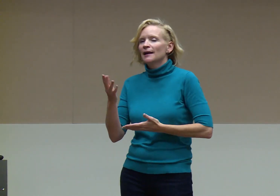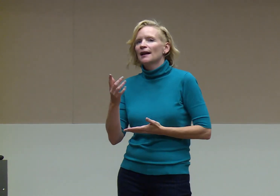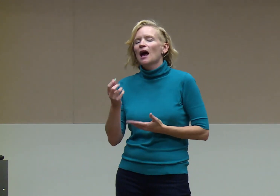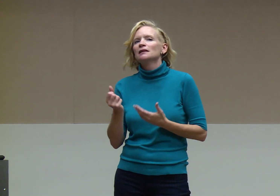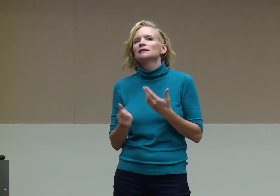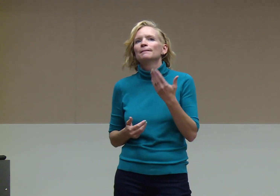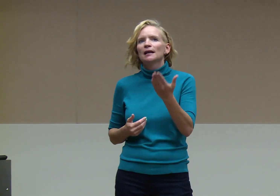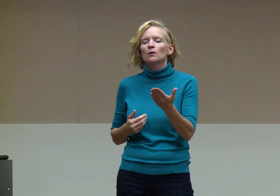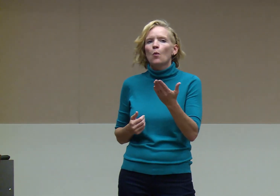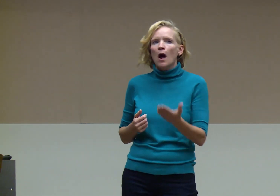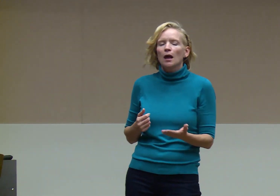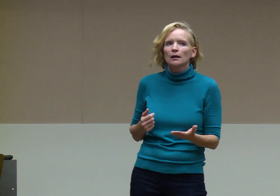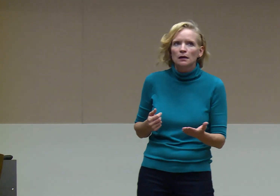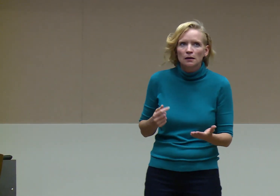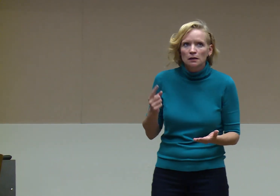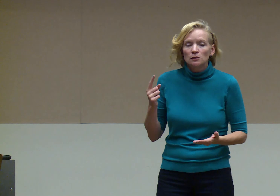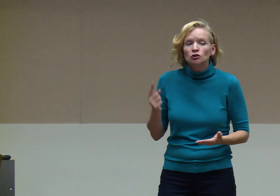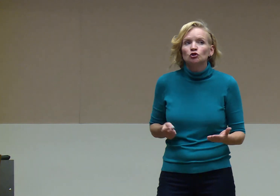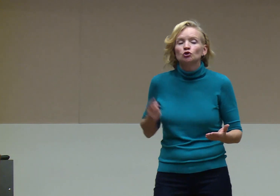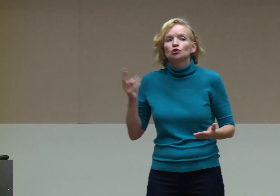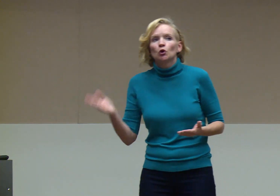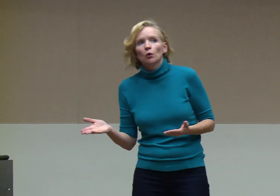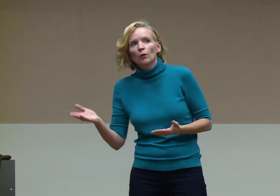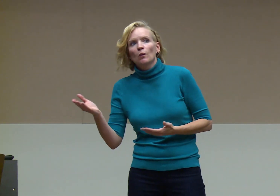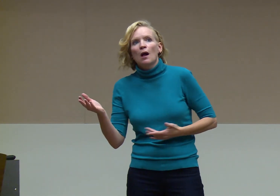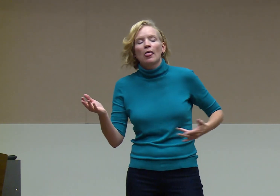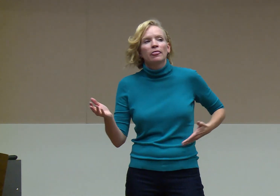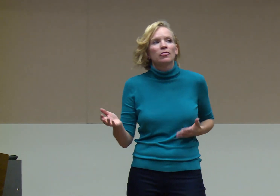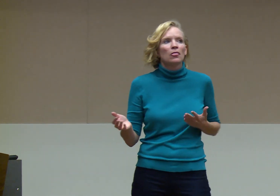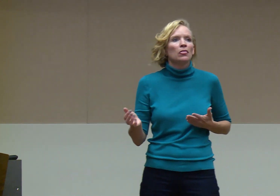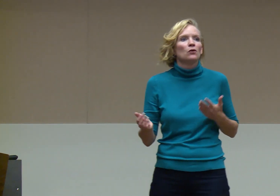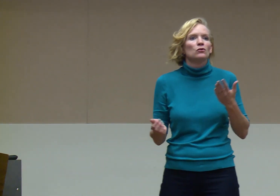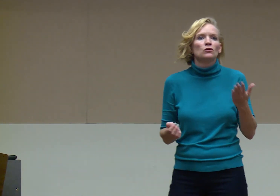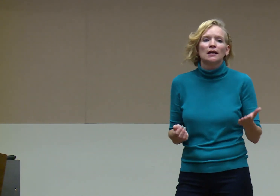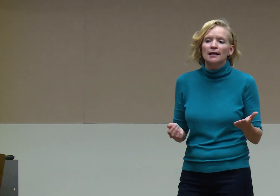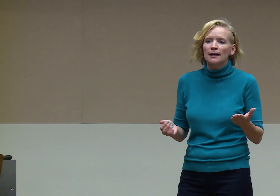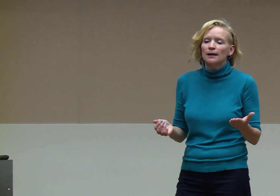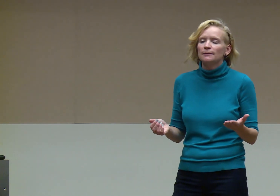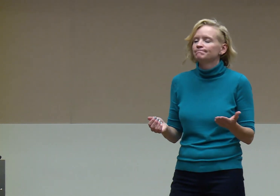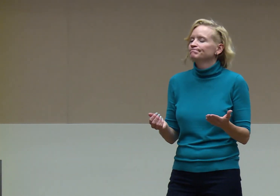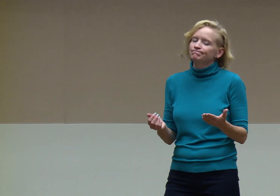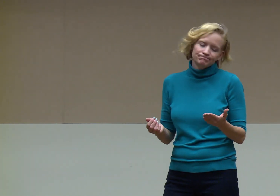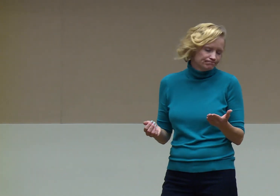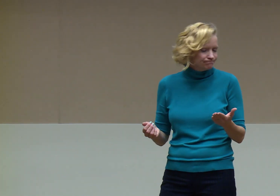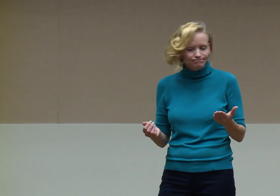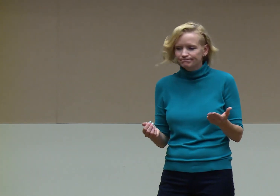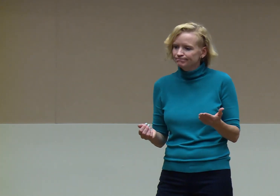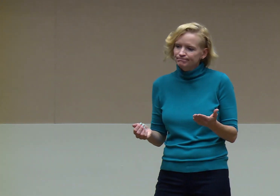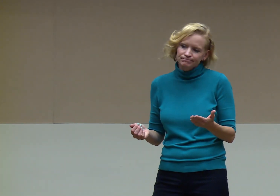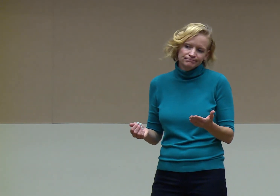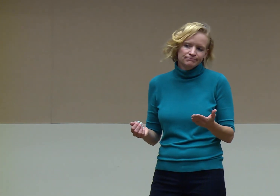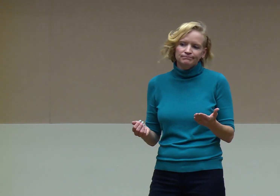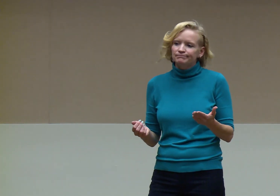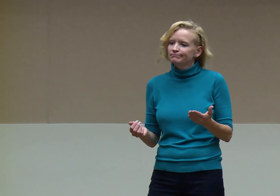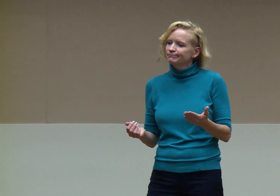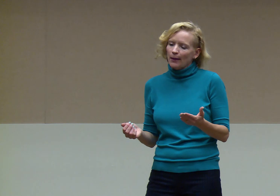so I want to say I submitted 1, 2, 3 that were denied.